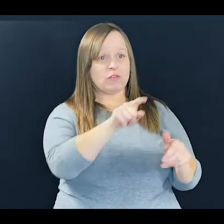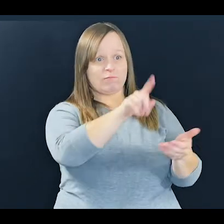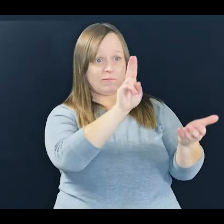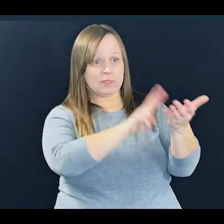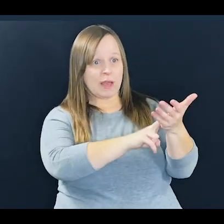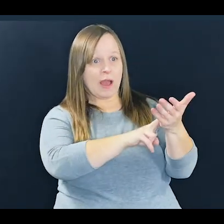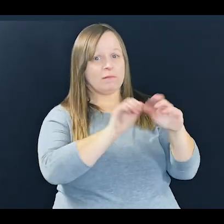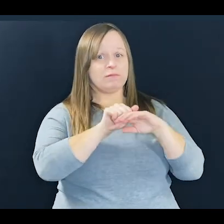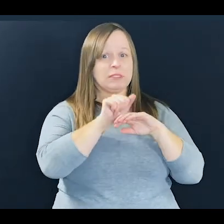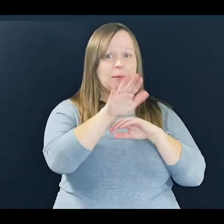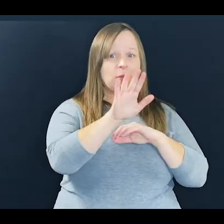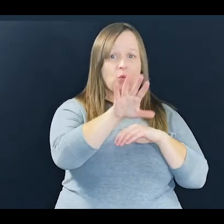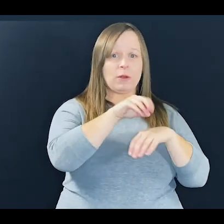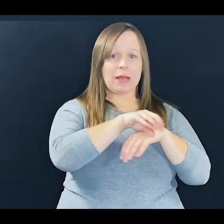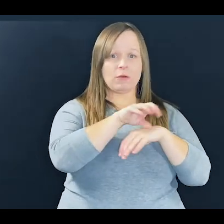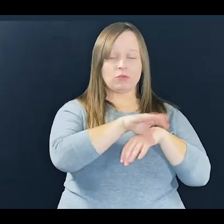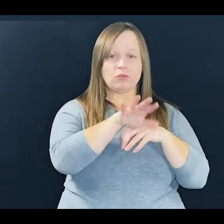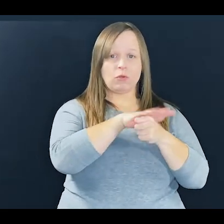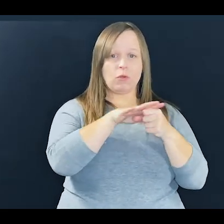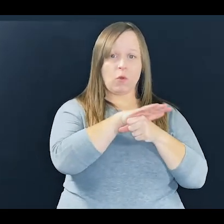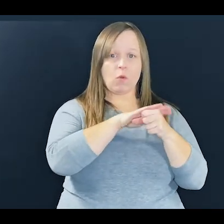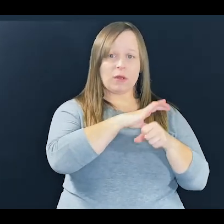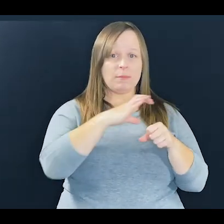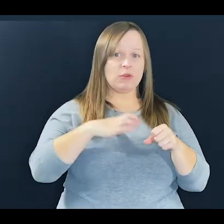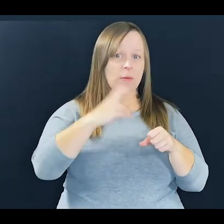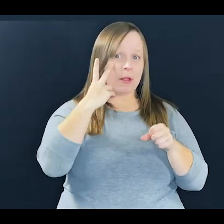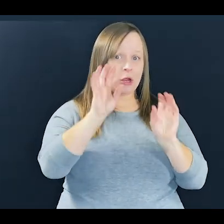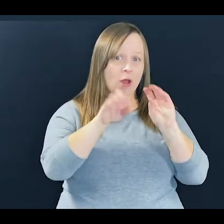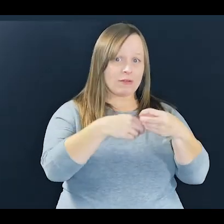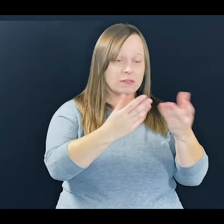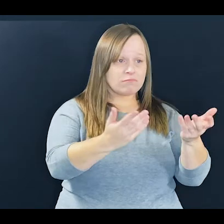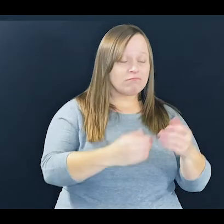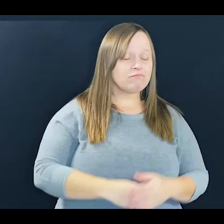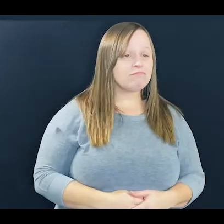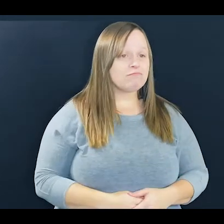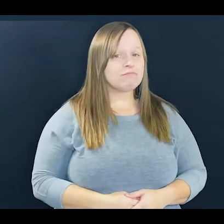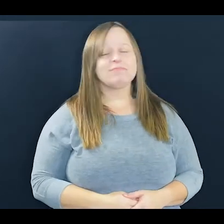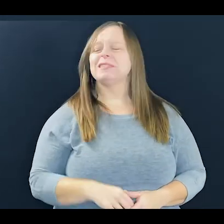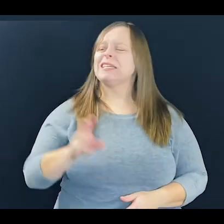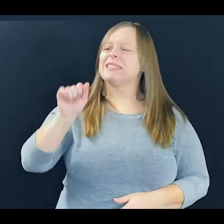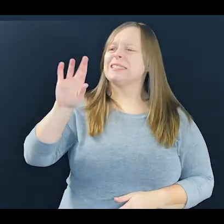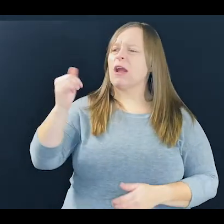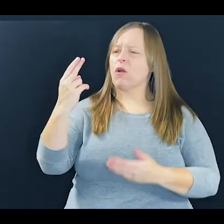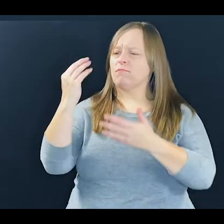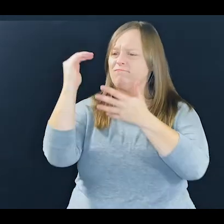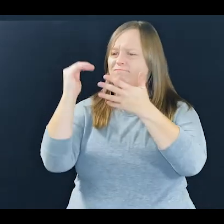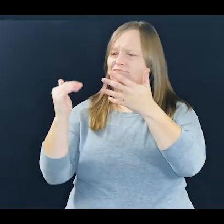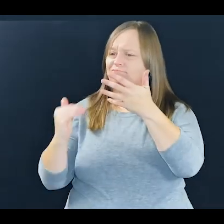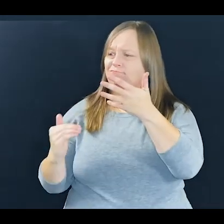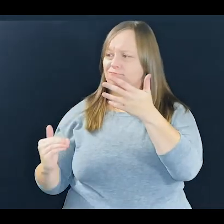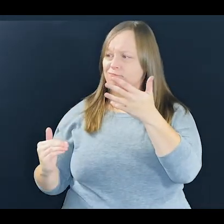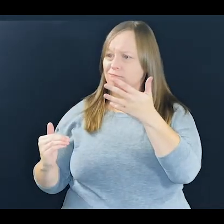sign it and you submit it to your local Commission for the Blind office. Sarah, what are the stages of the New York State